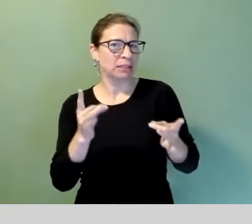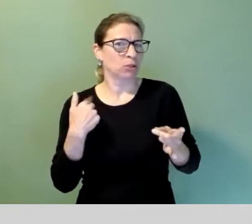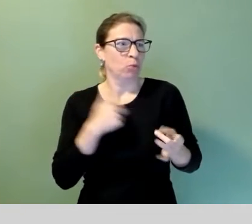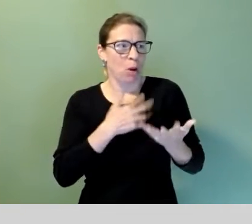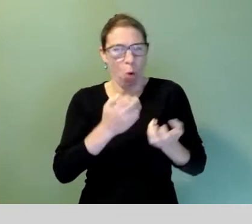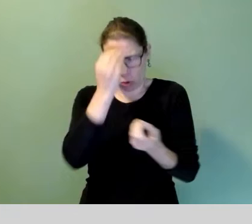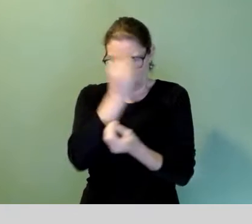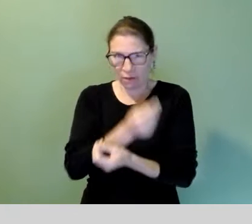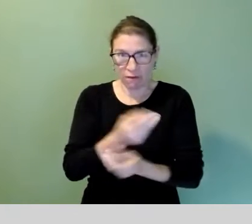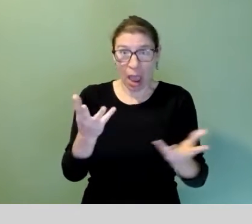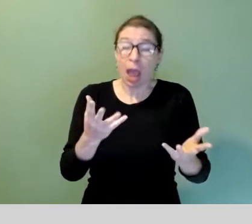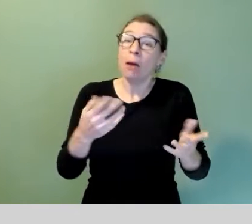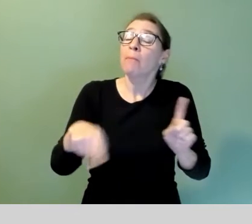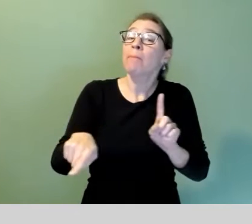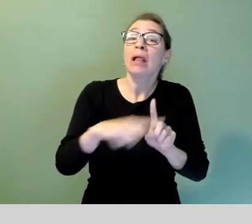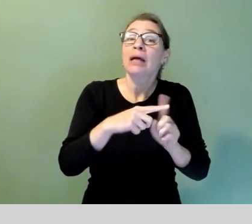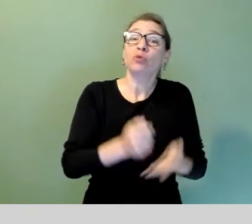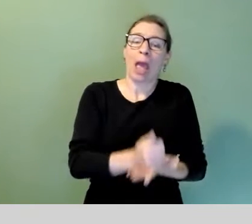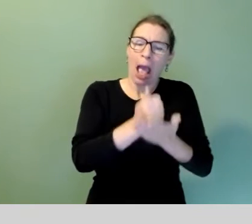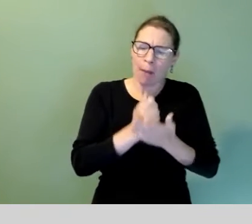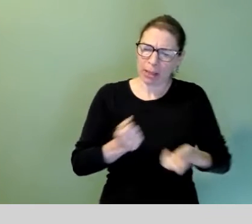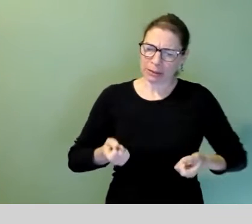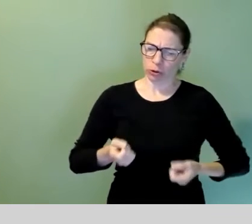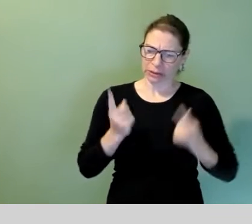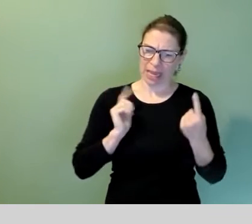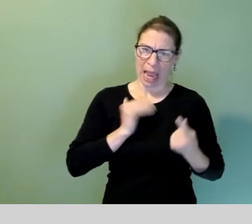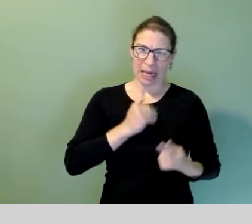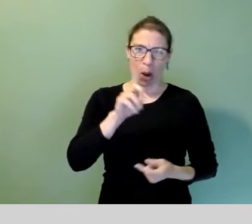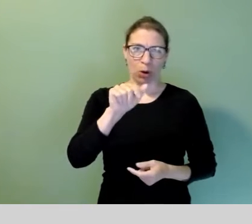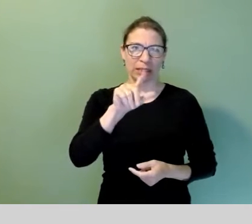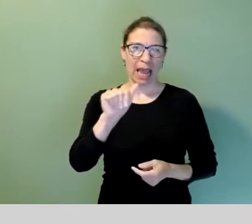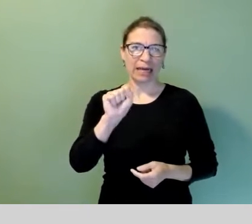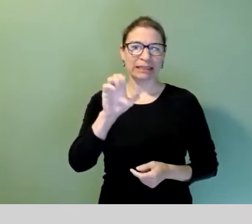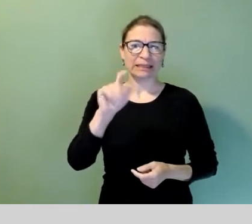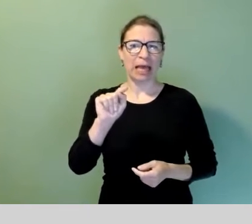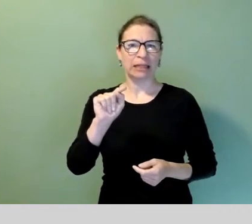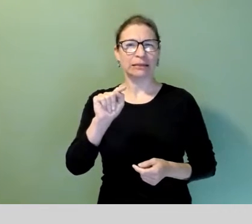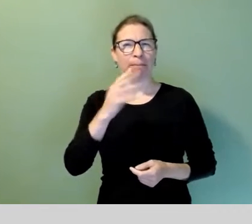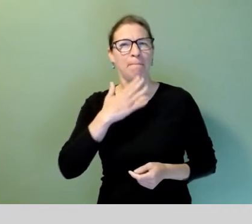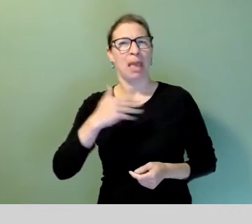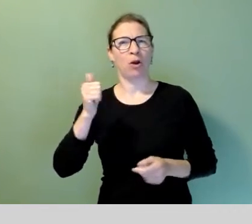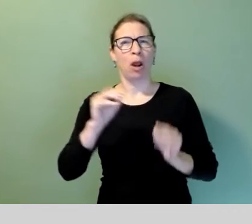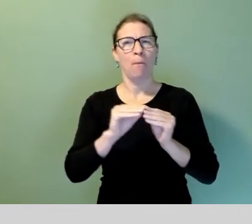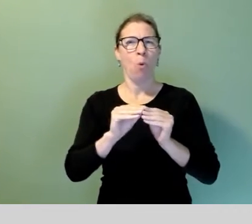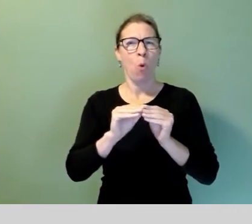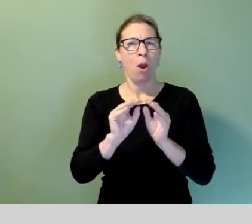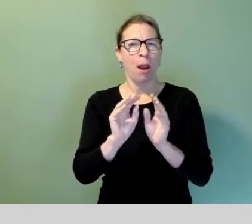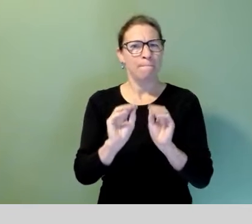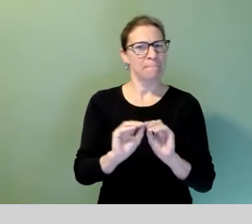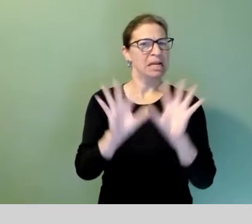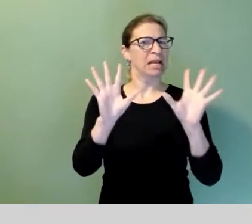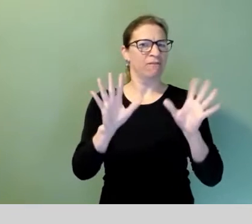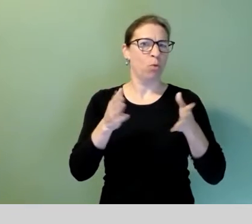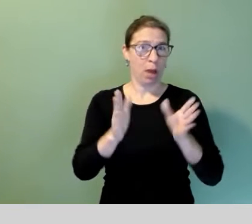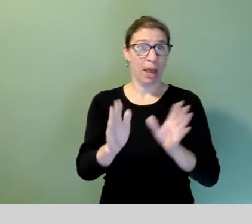And not only that, help us understand our datasets much better in a much more meaningful and deep way.